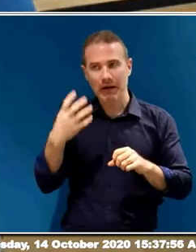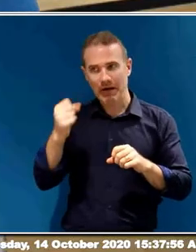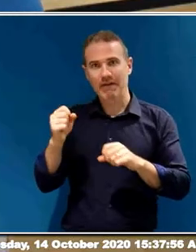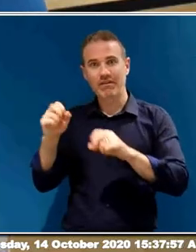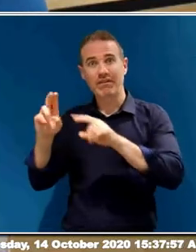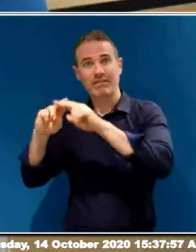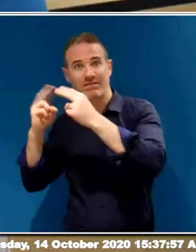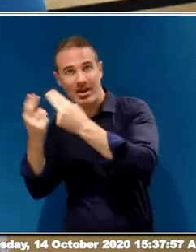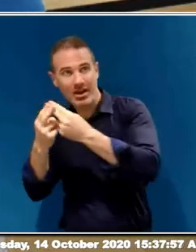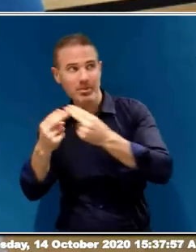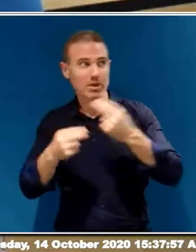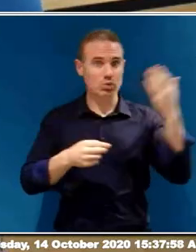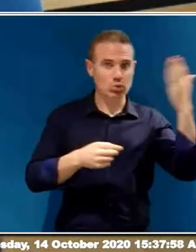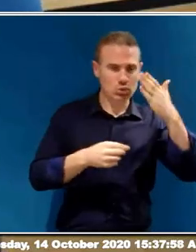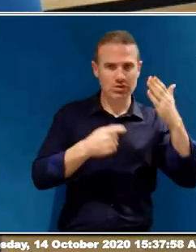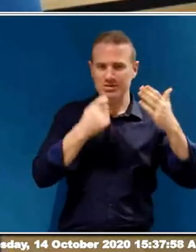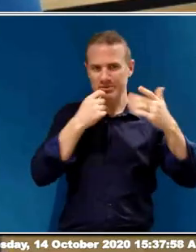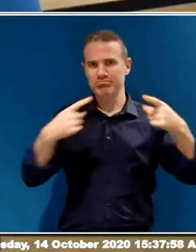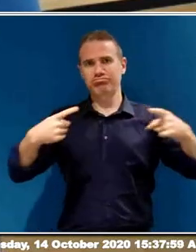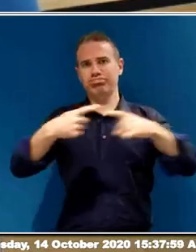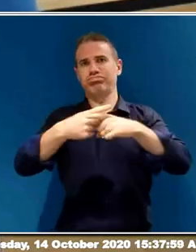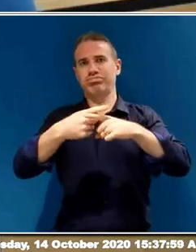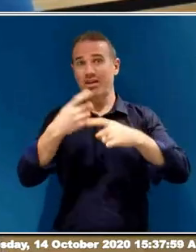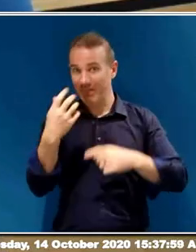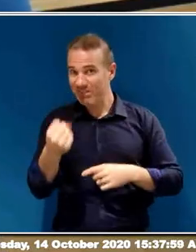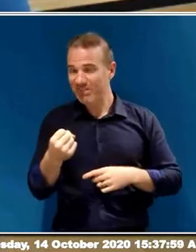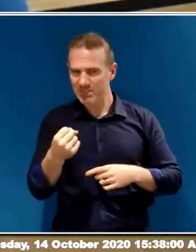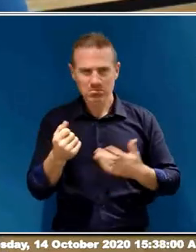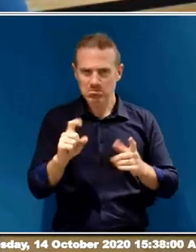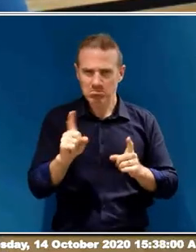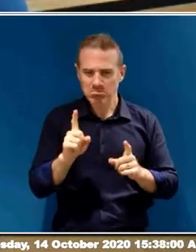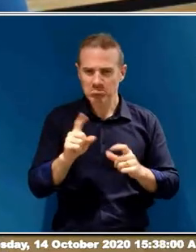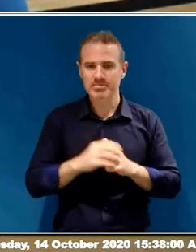My research looks at inclusion. There is a bias.